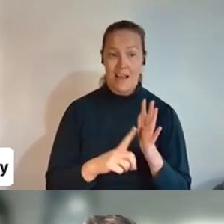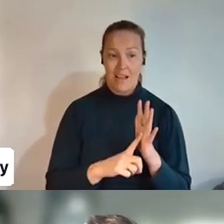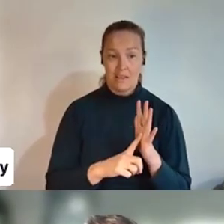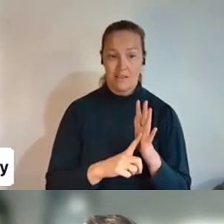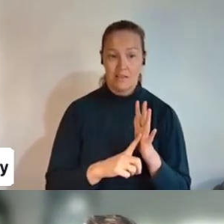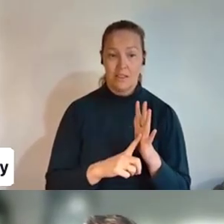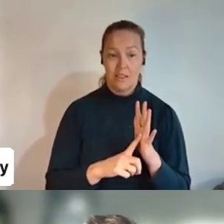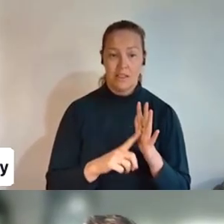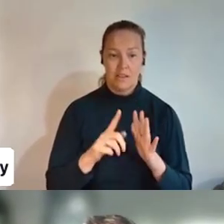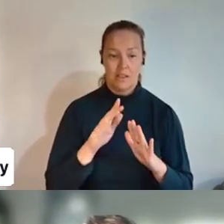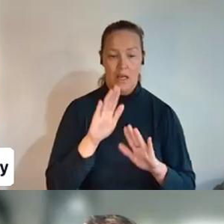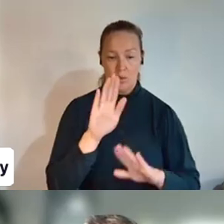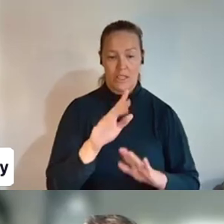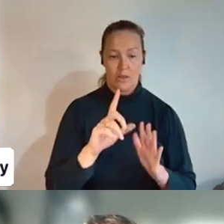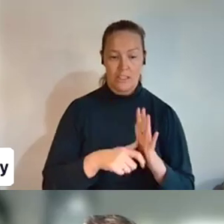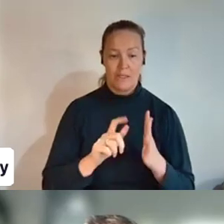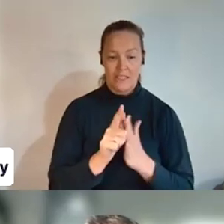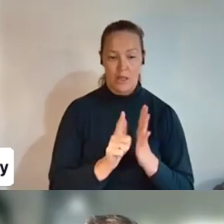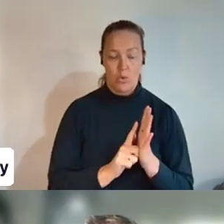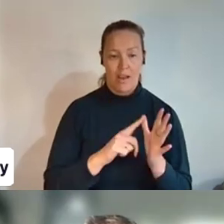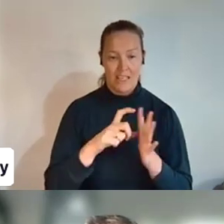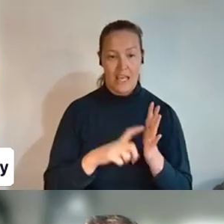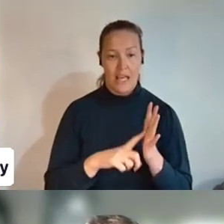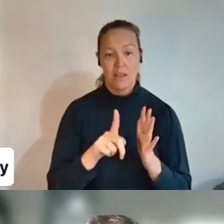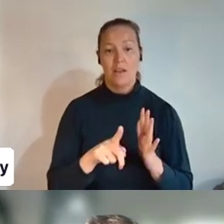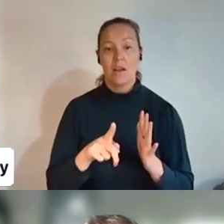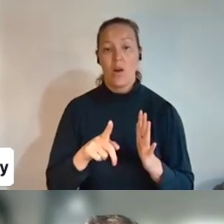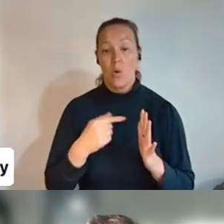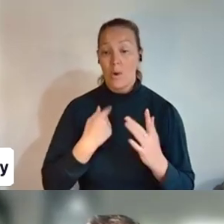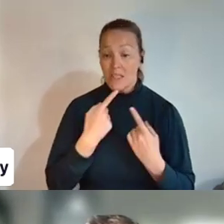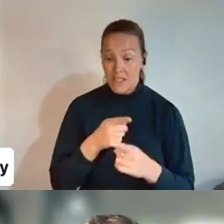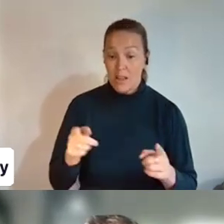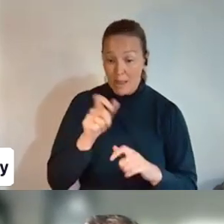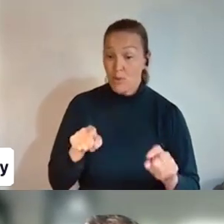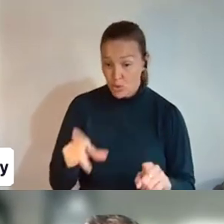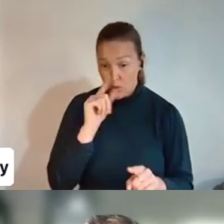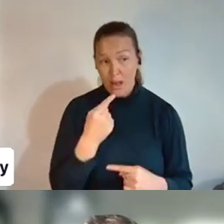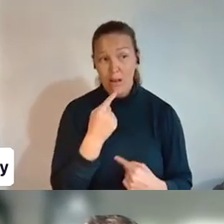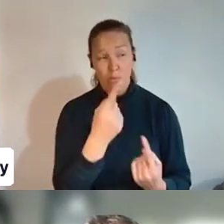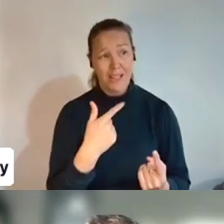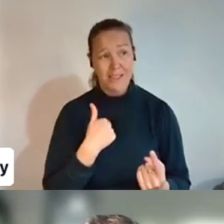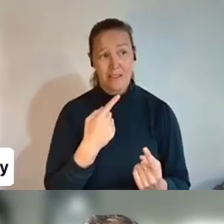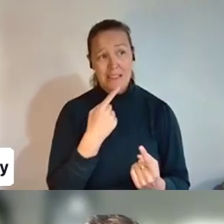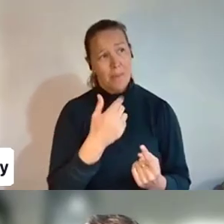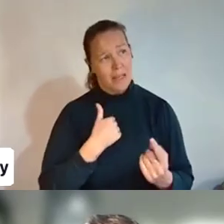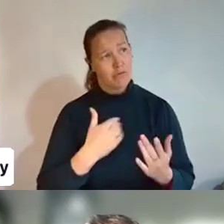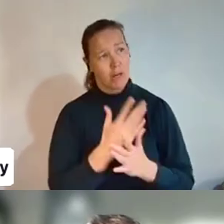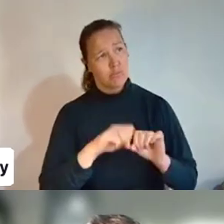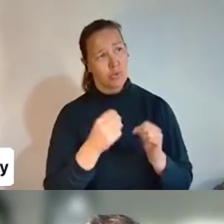clients that they can complain that their rights have been breached, but they might have to wait